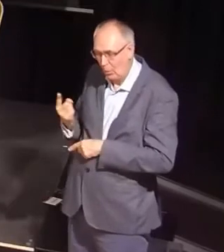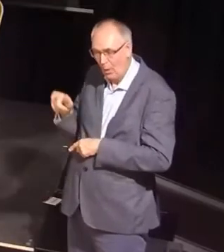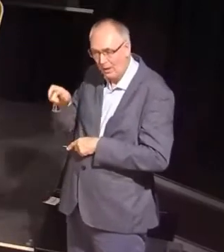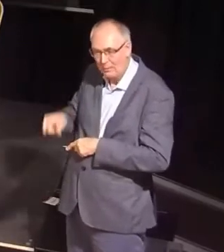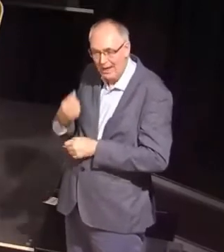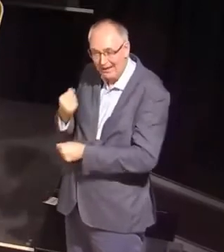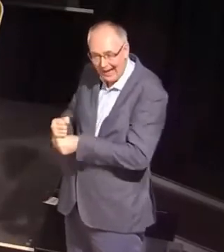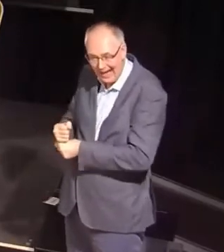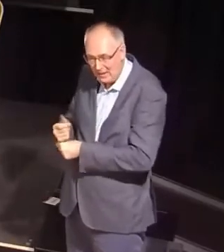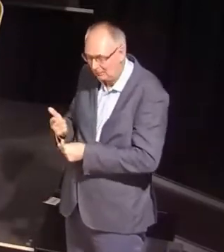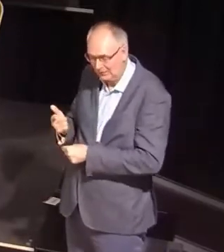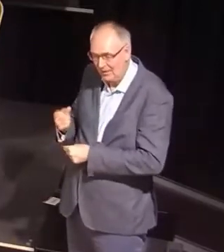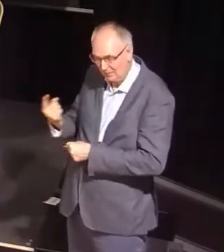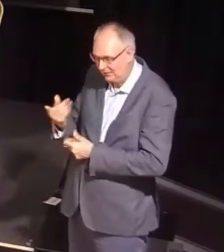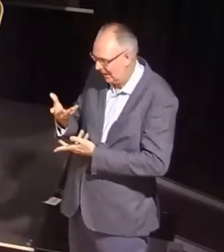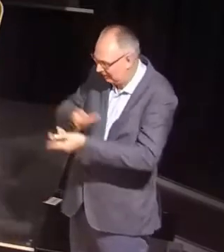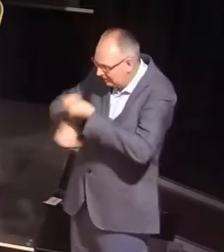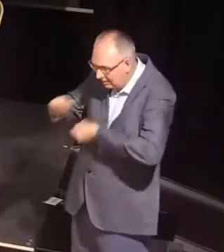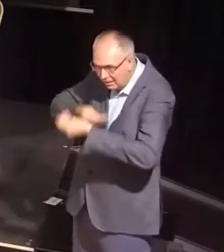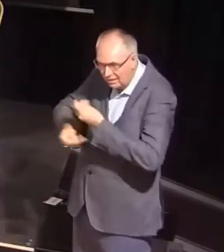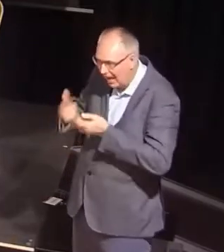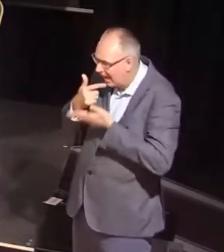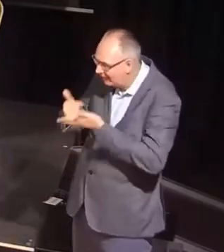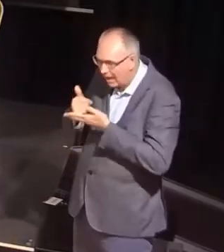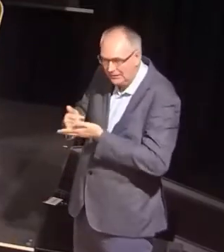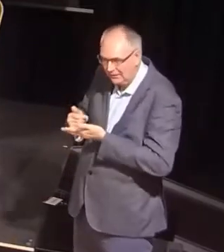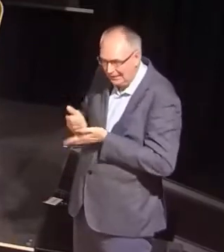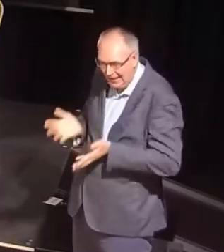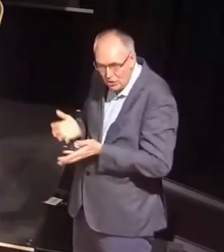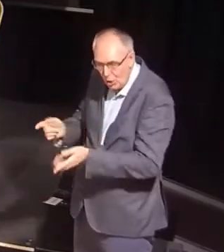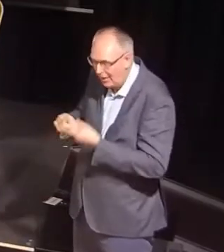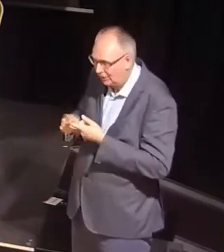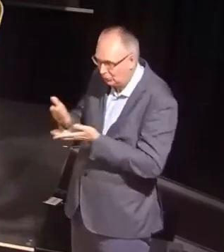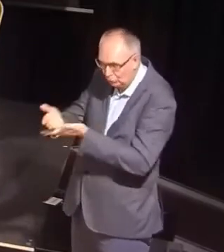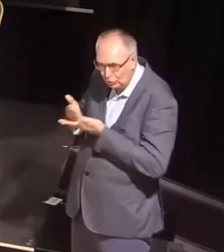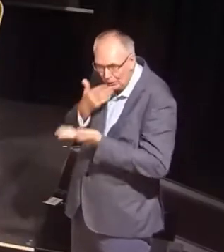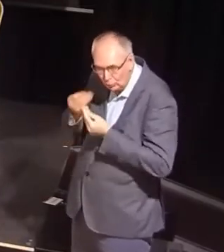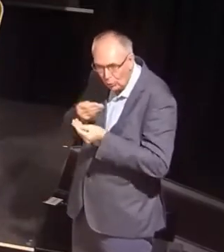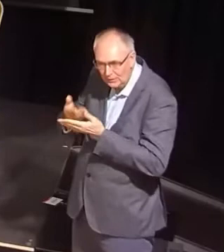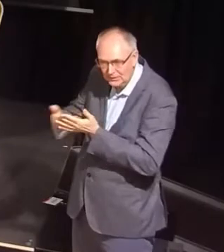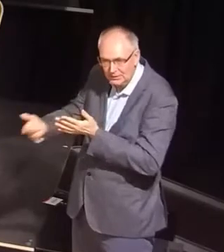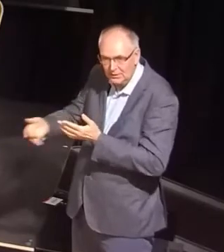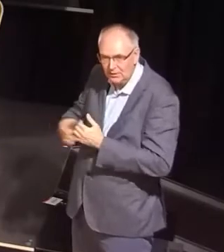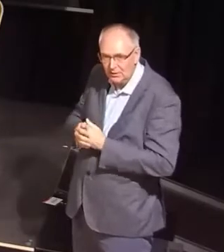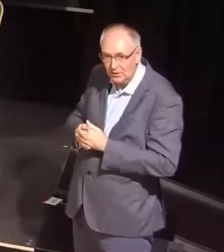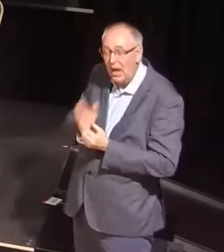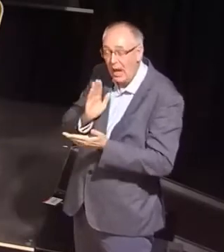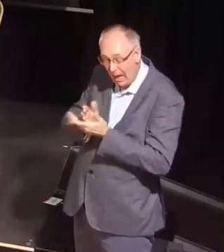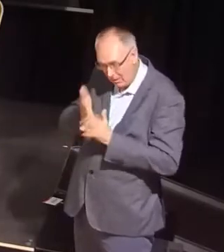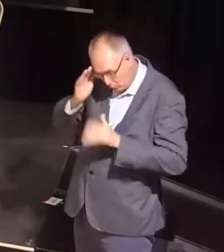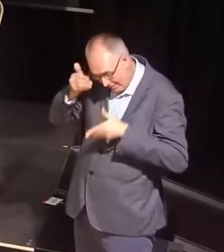swapping advice and encouragement. But, ultimately we focus on cooperative experiences,